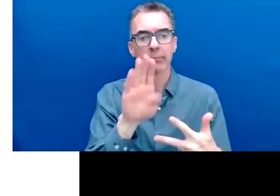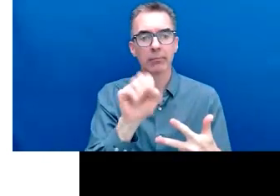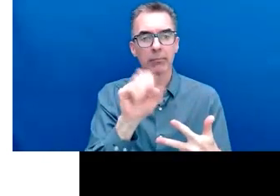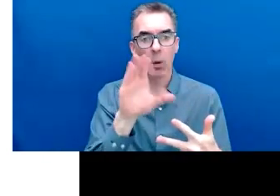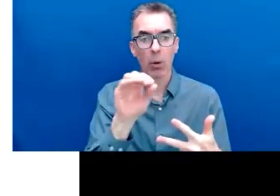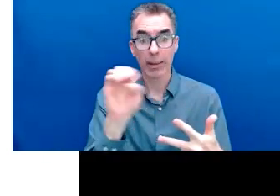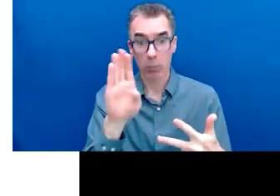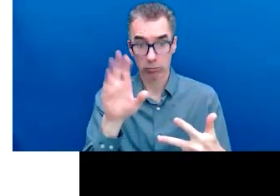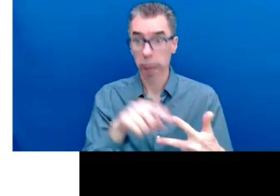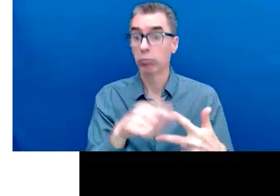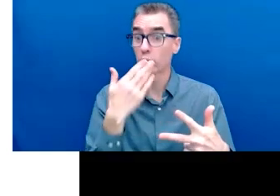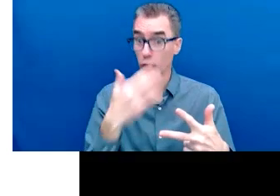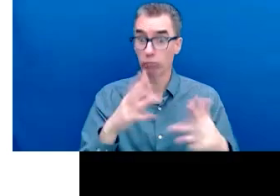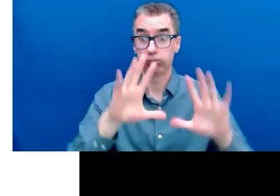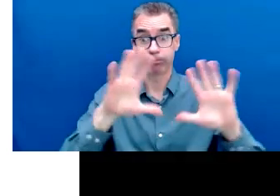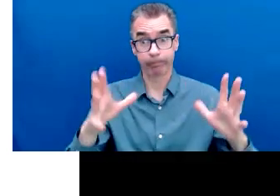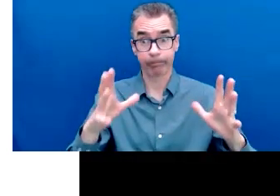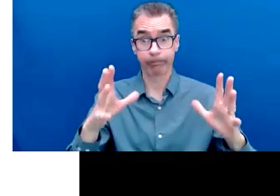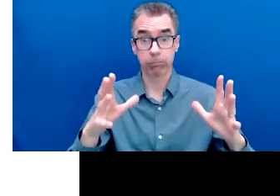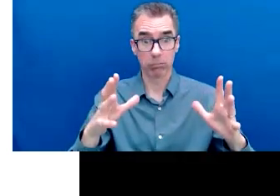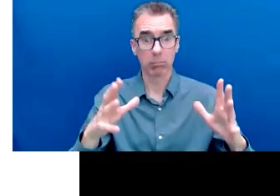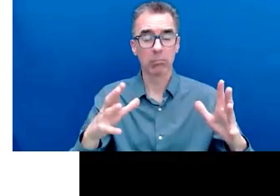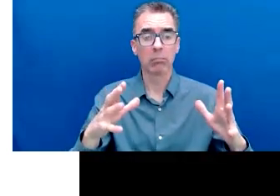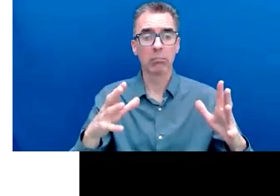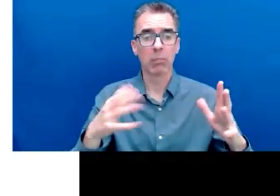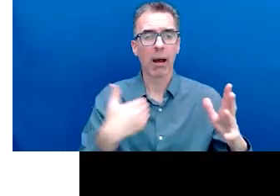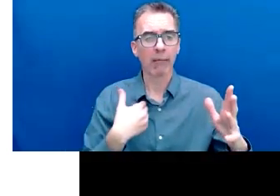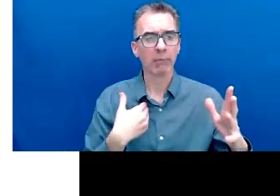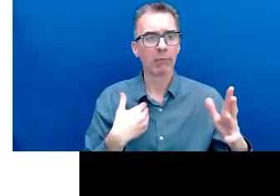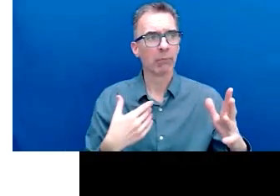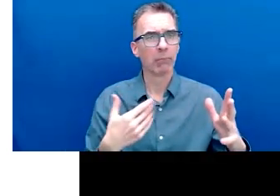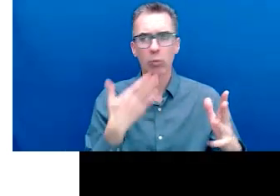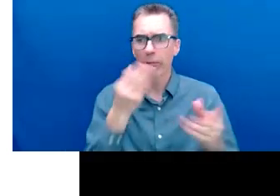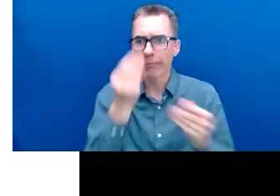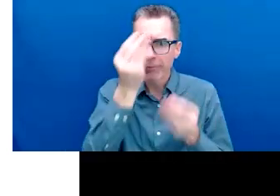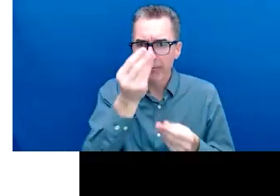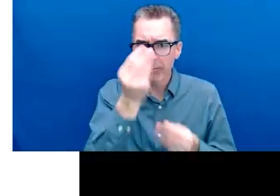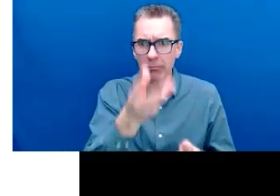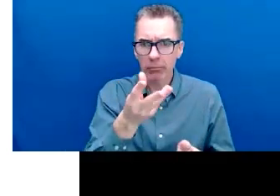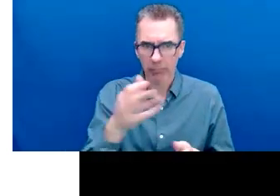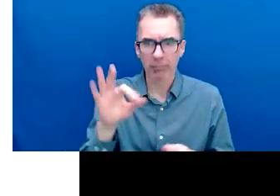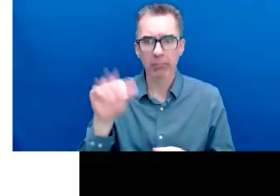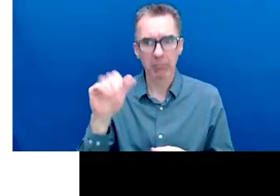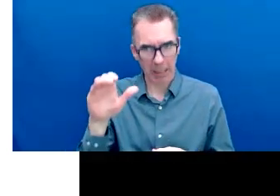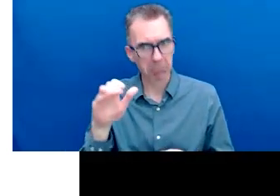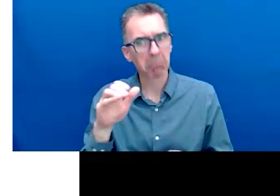That's got quite a few, really good materials that I know some of our faculty are using in their courses.